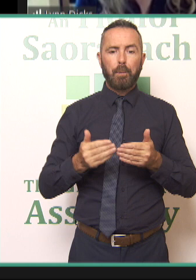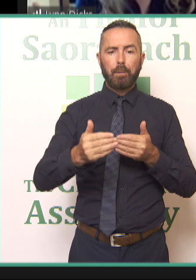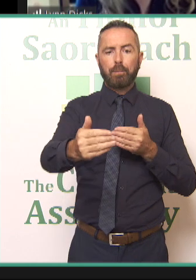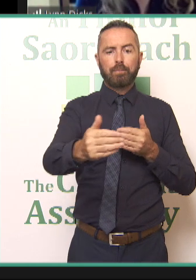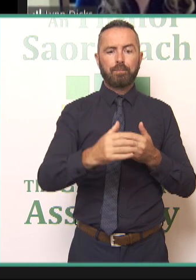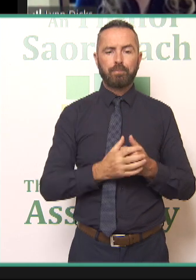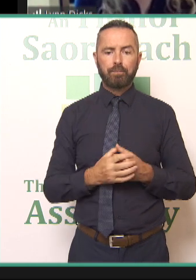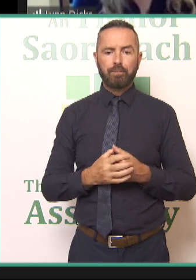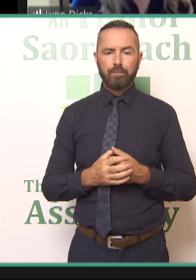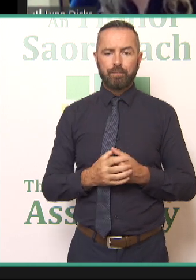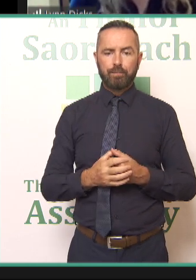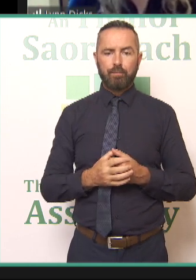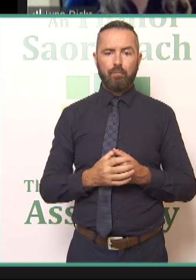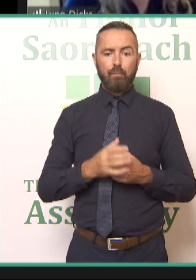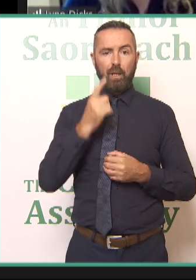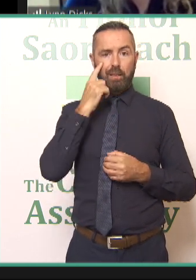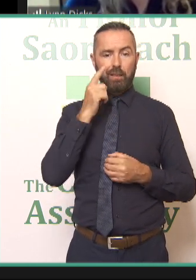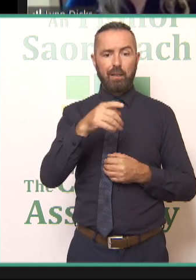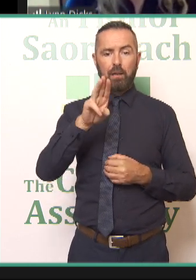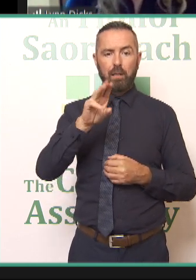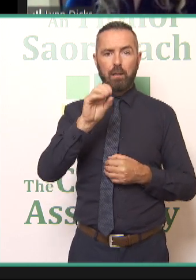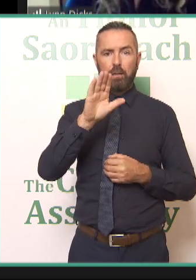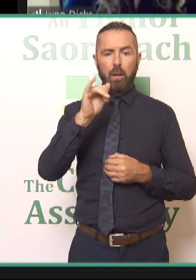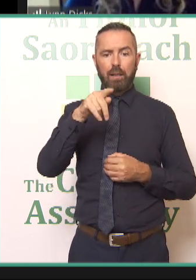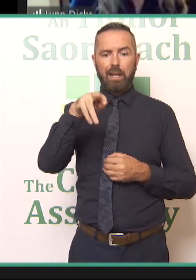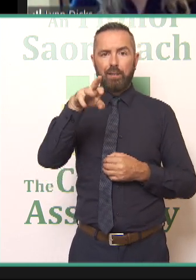and that's about pollinators which you might have heard of before so here is a typical northern